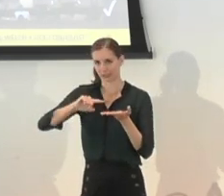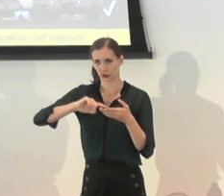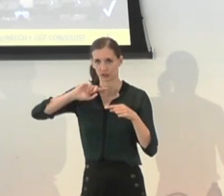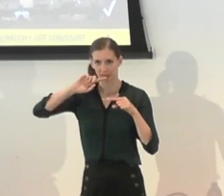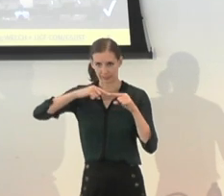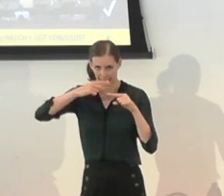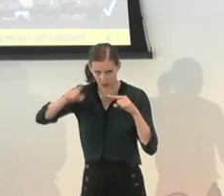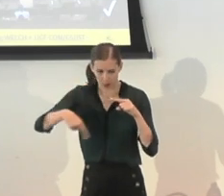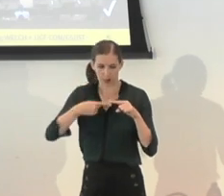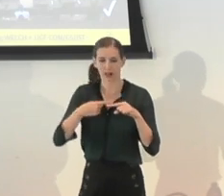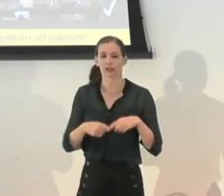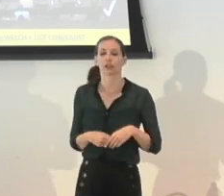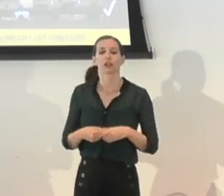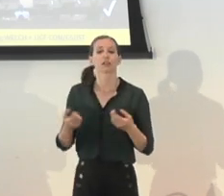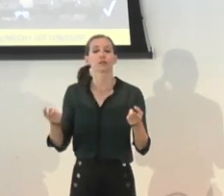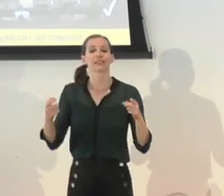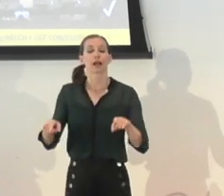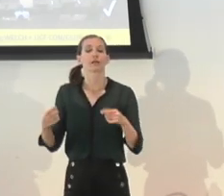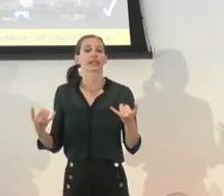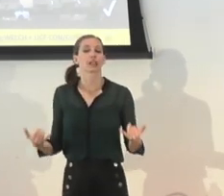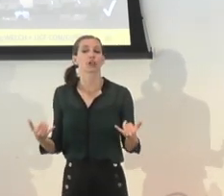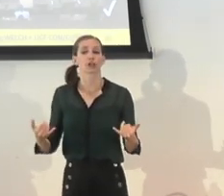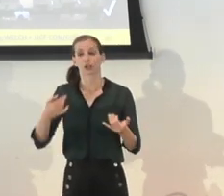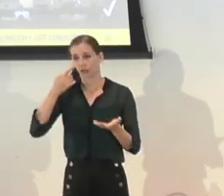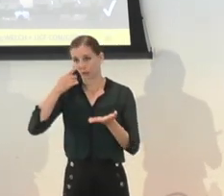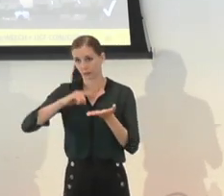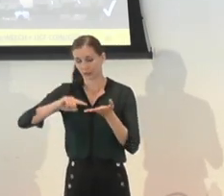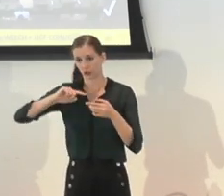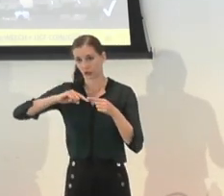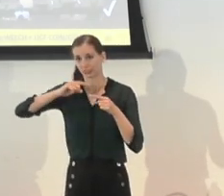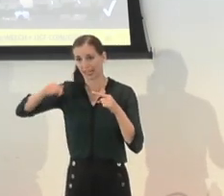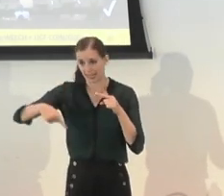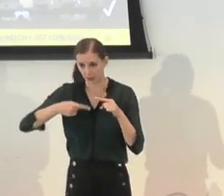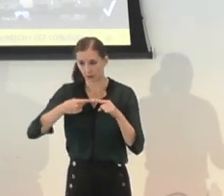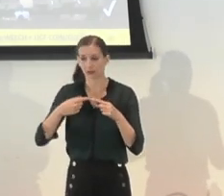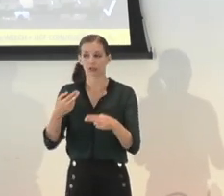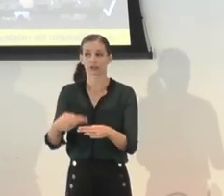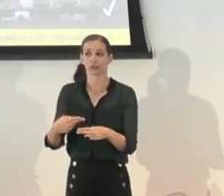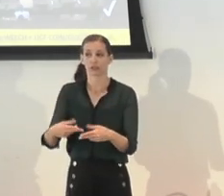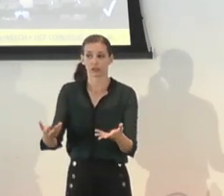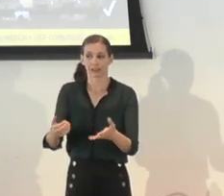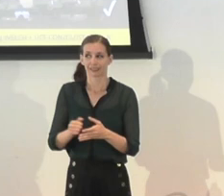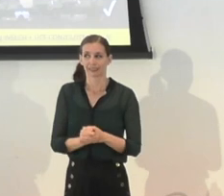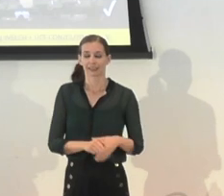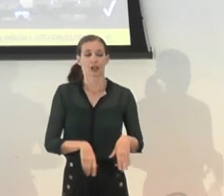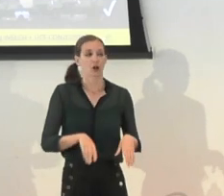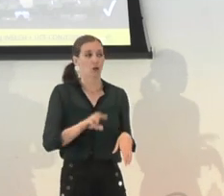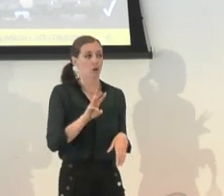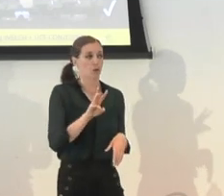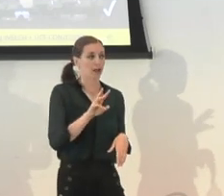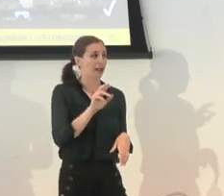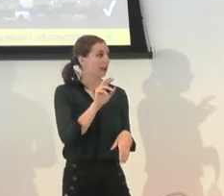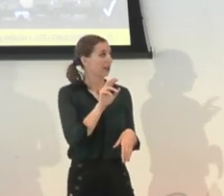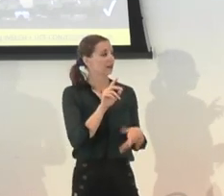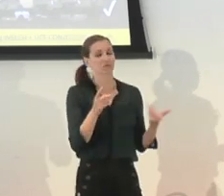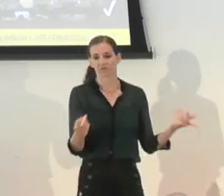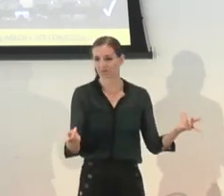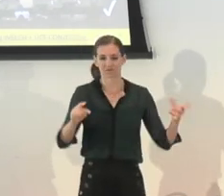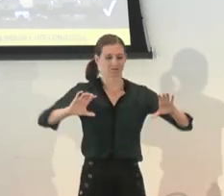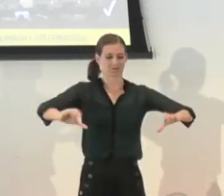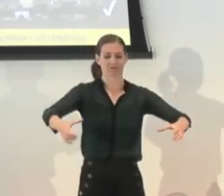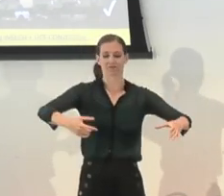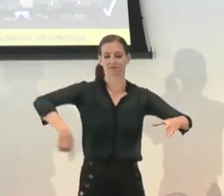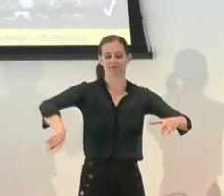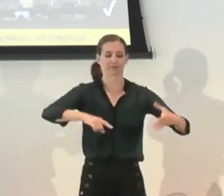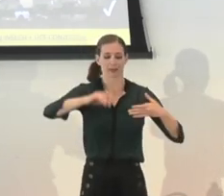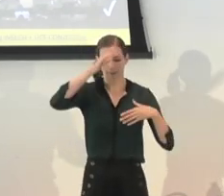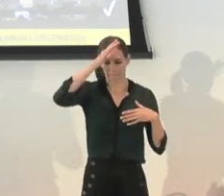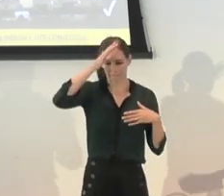the current research cycle we are seeing is we have what are called mail Western educated --